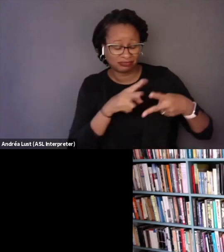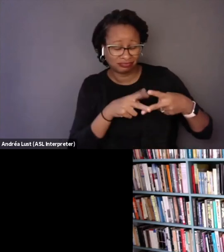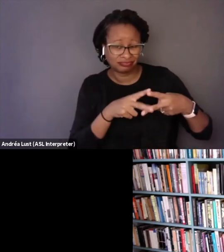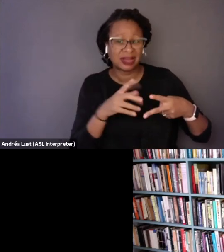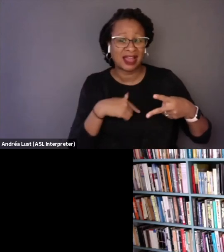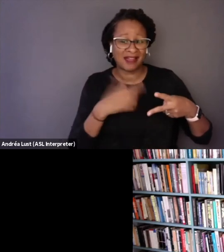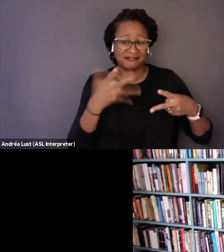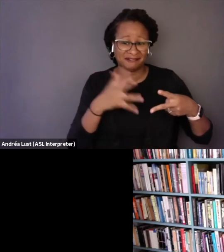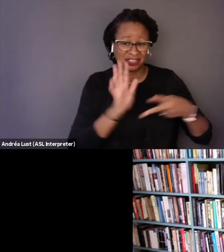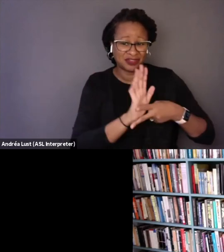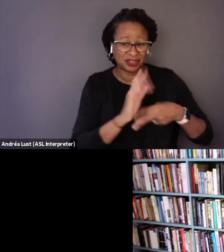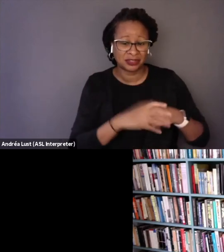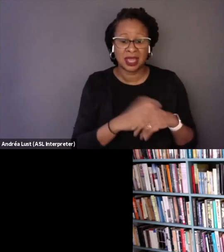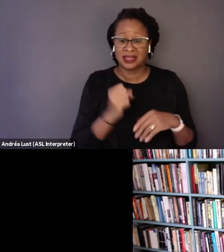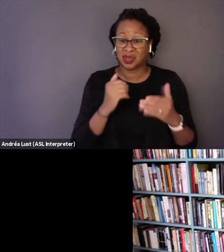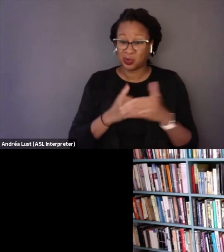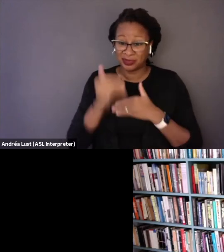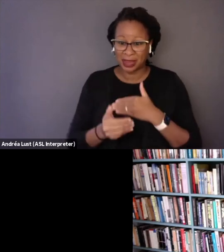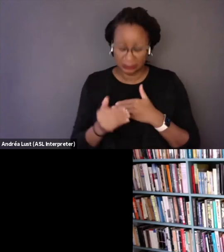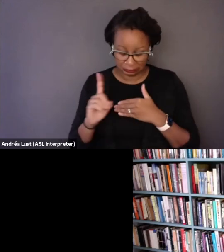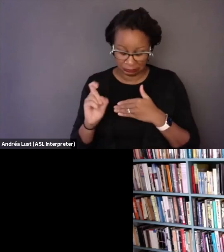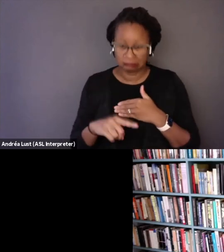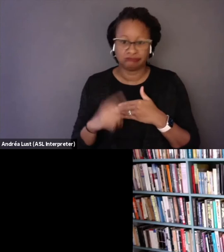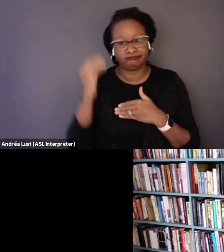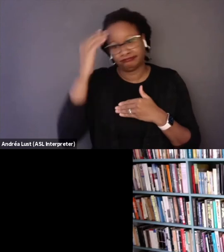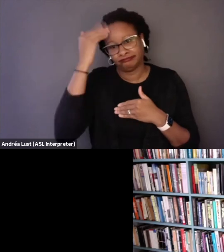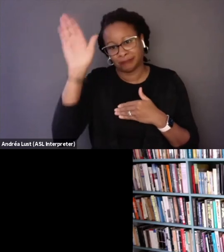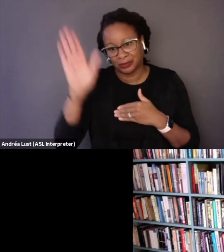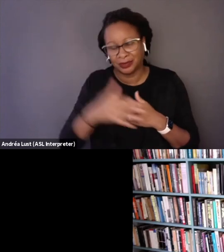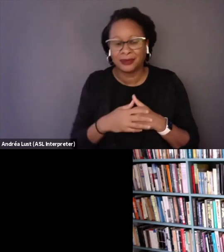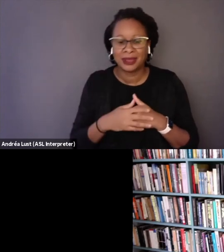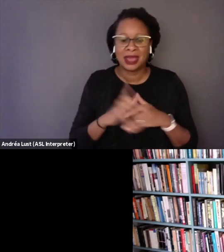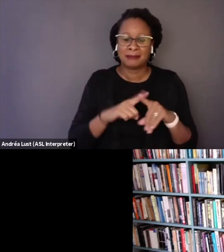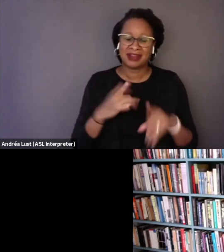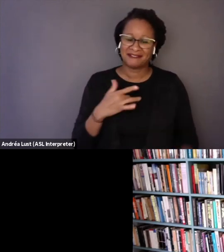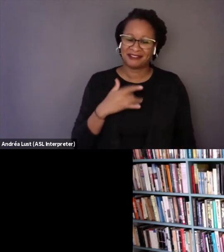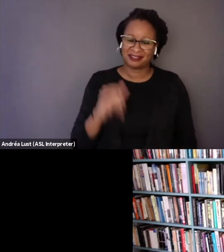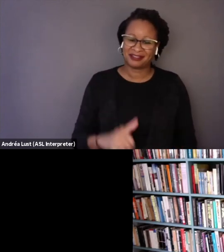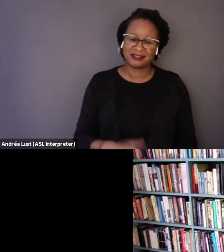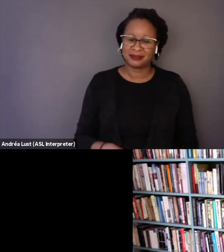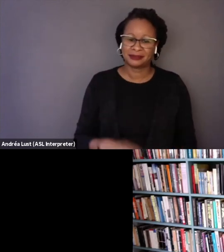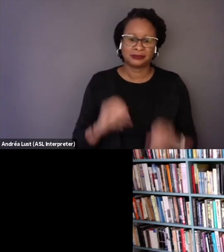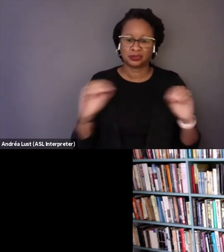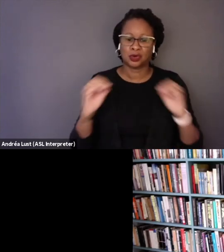So I don't know where it brings me next, but I do feel that there's no more important issue